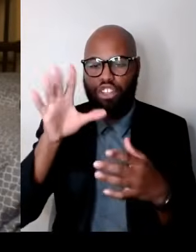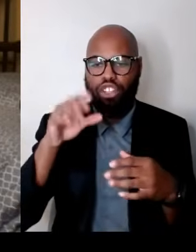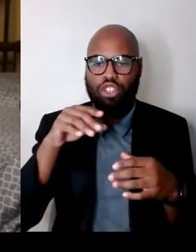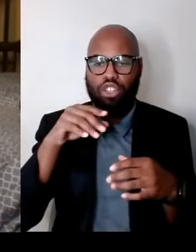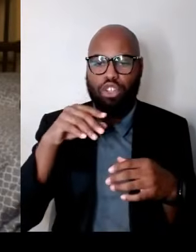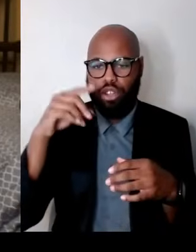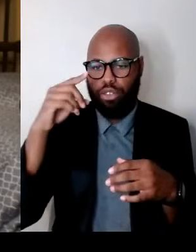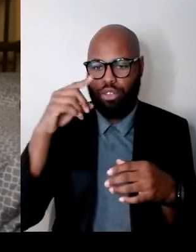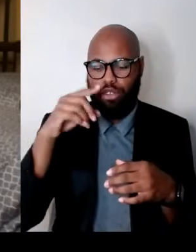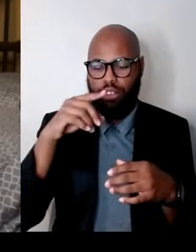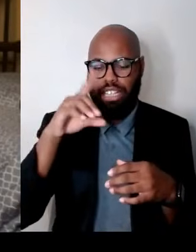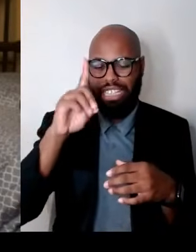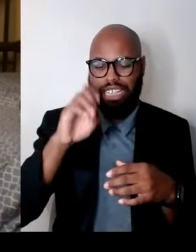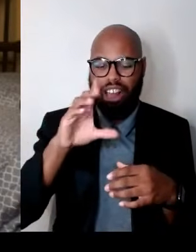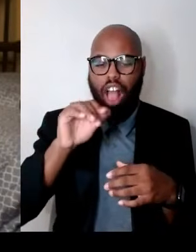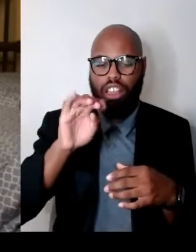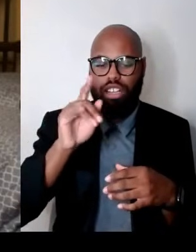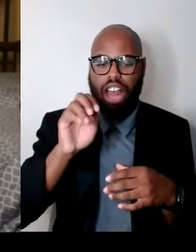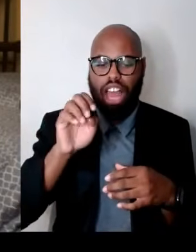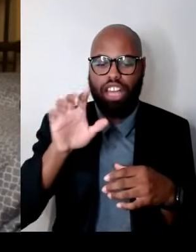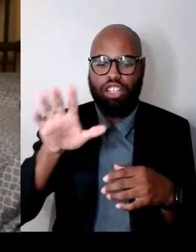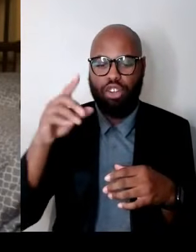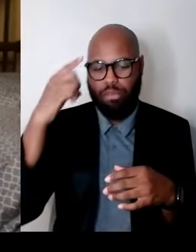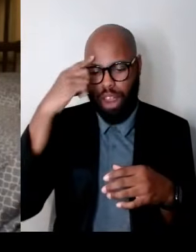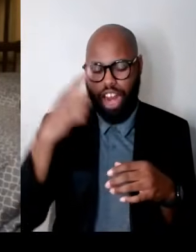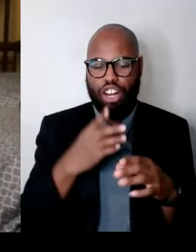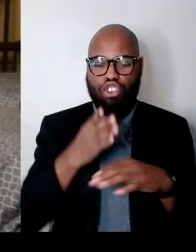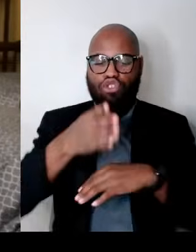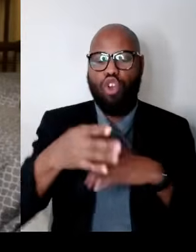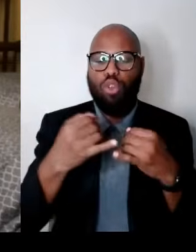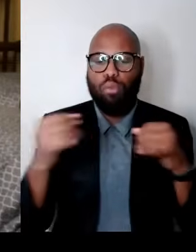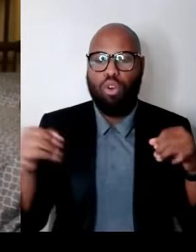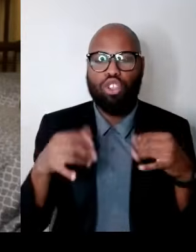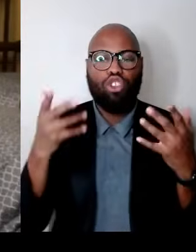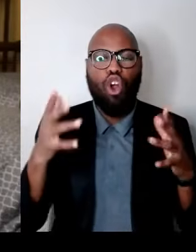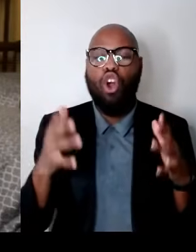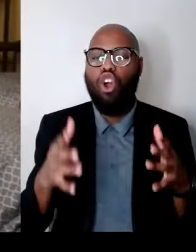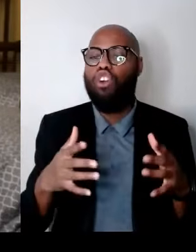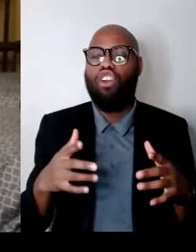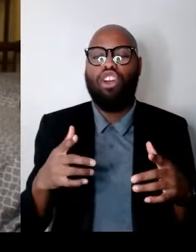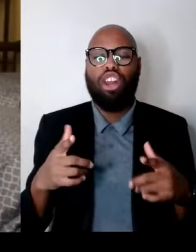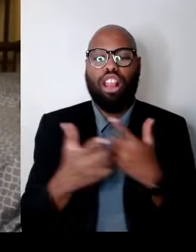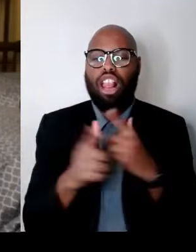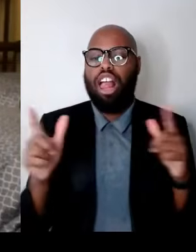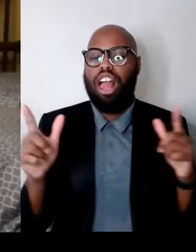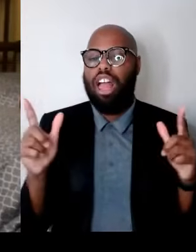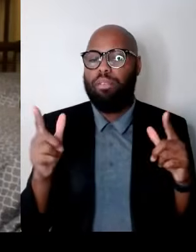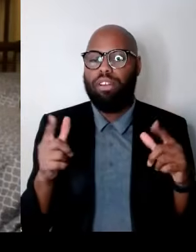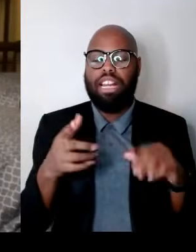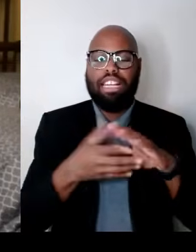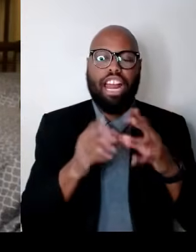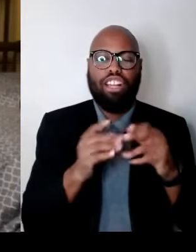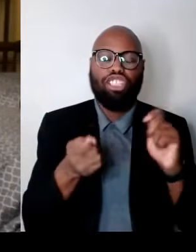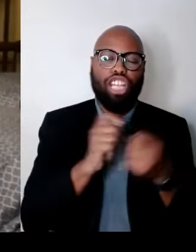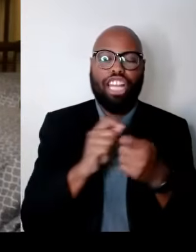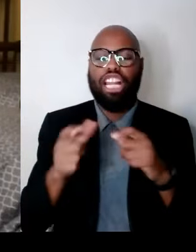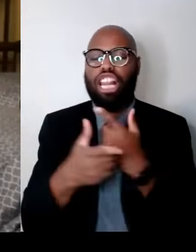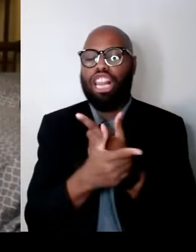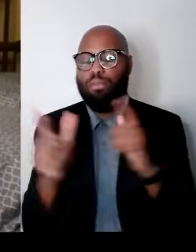So she was already a narrative change liberation fighter. And I think in this moment,